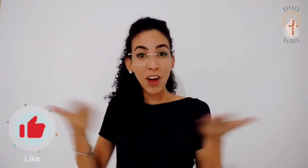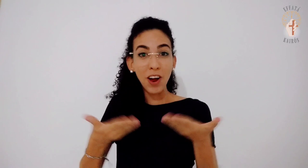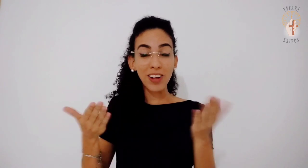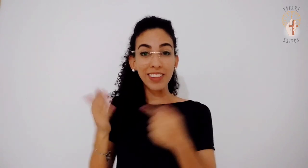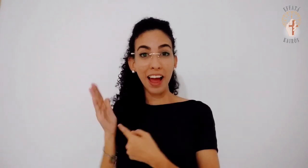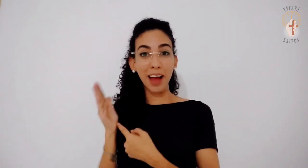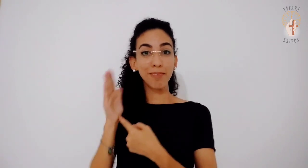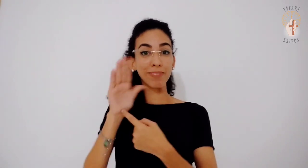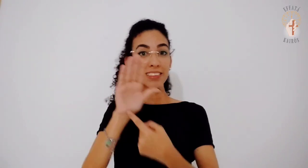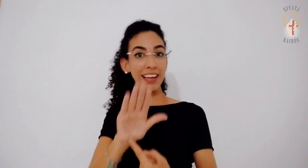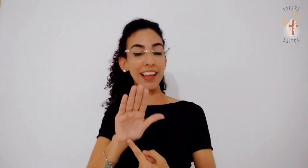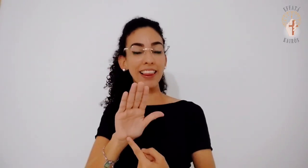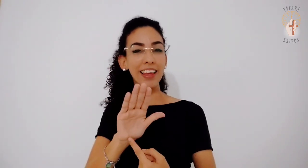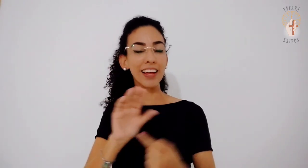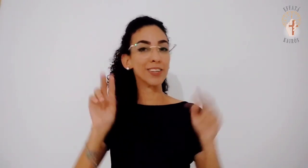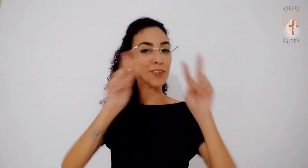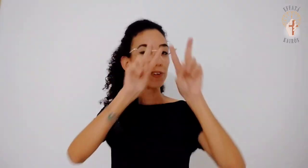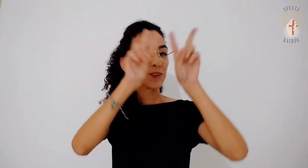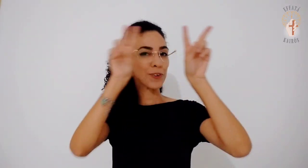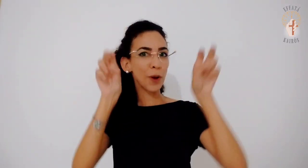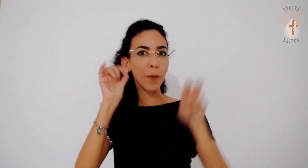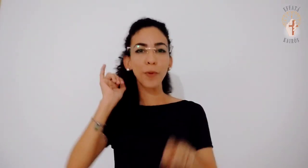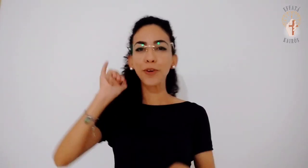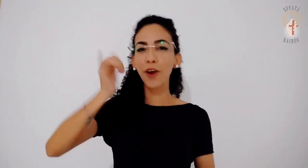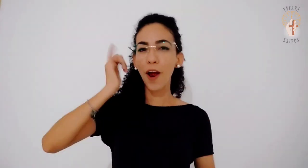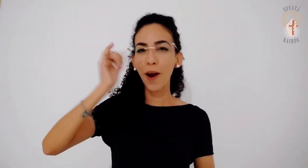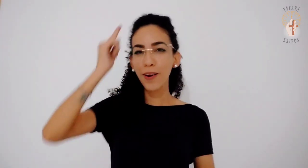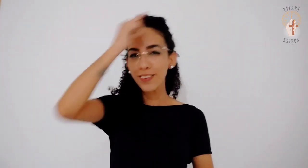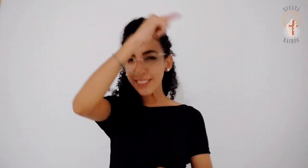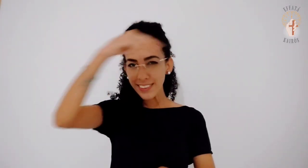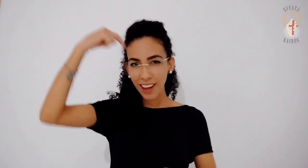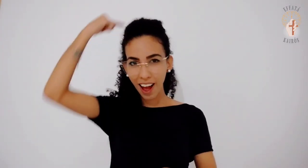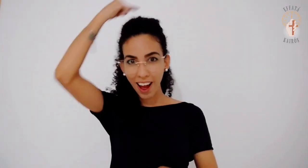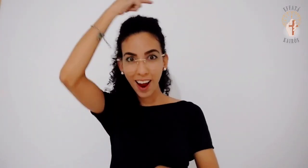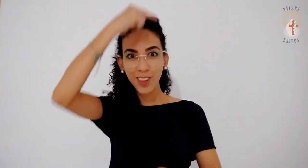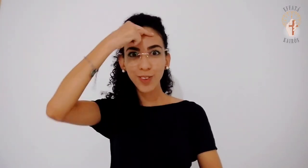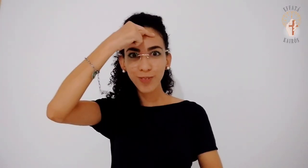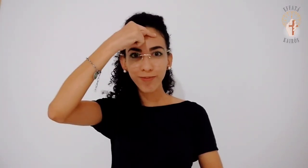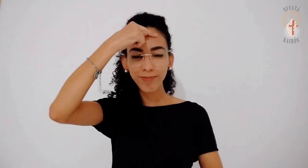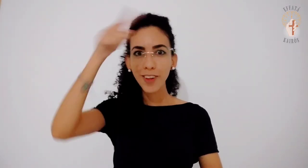Now we are going to tell a story of the Saint.